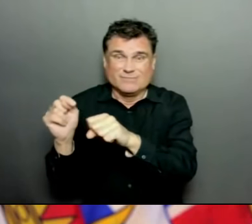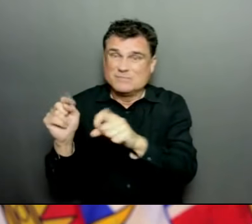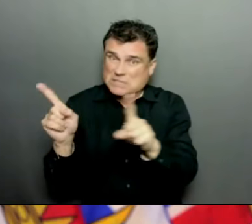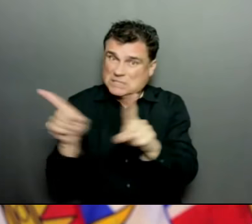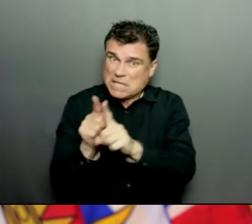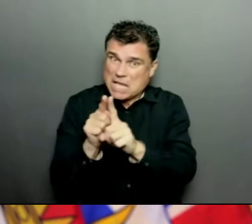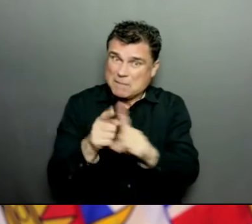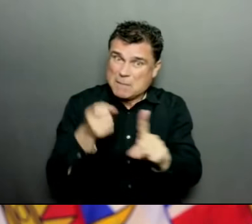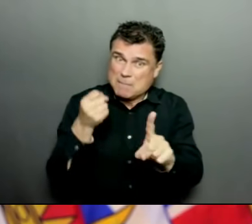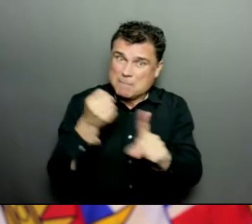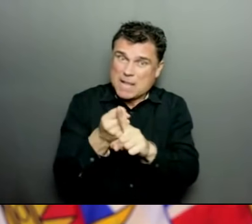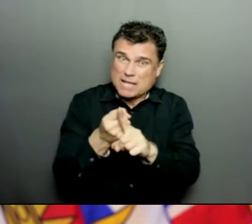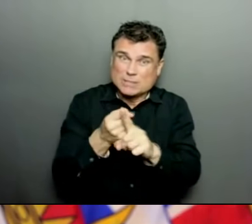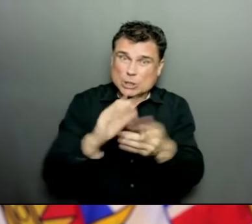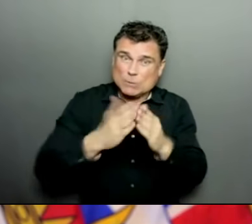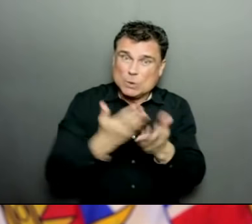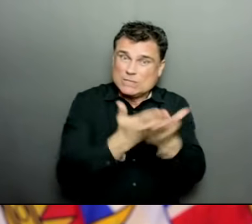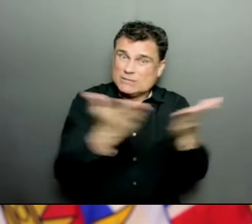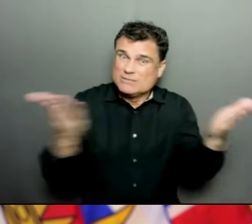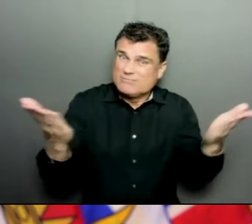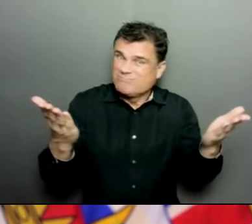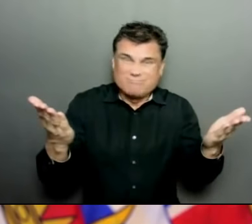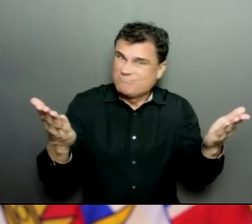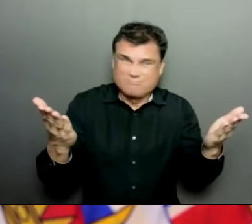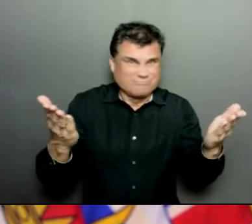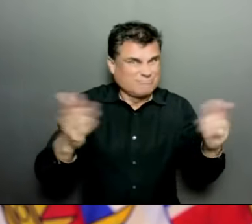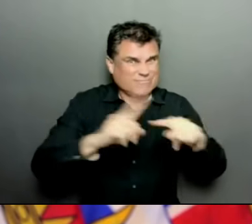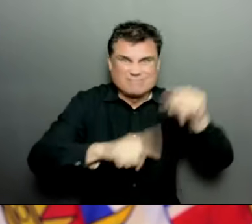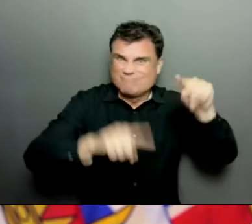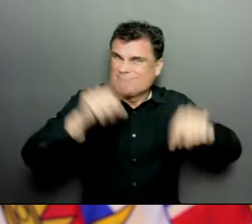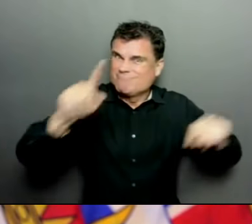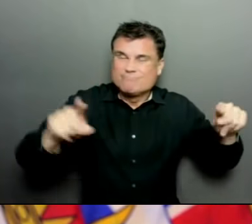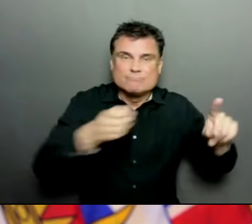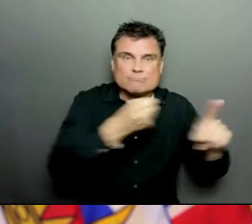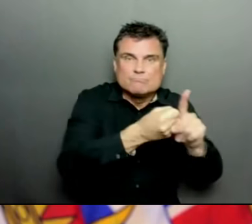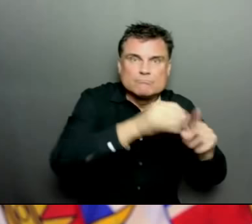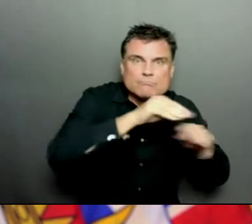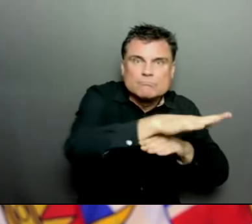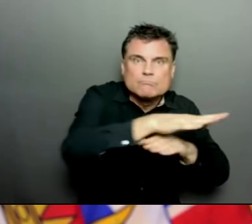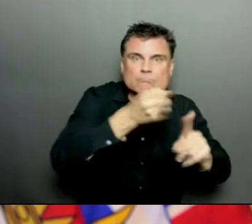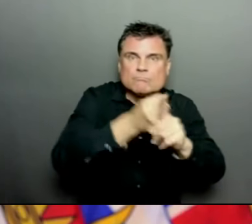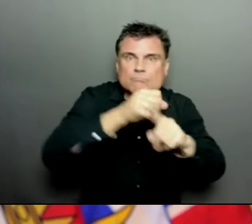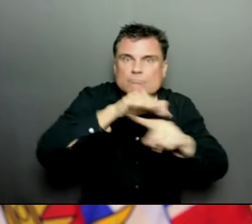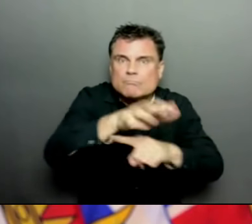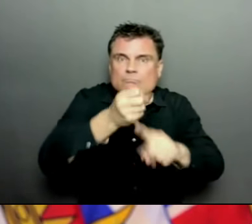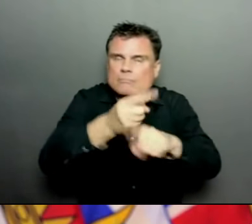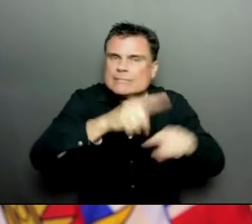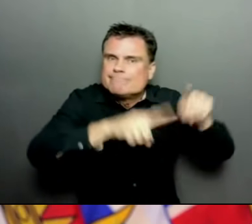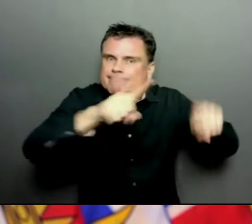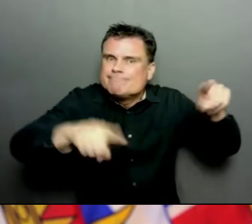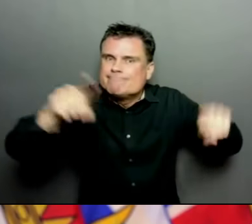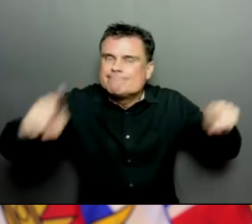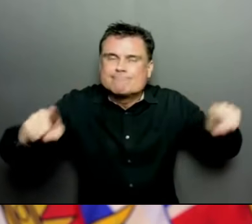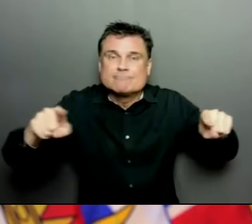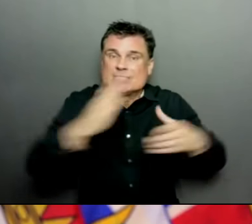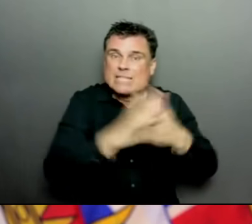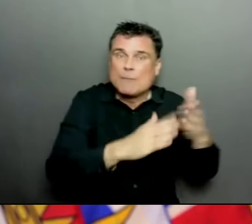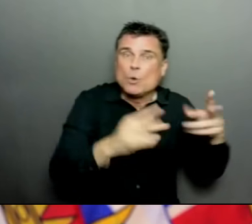vaccine so they can protect themselves and their families as soon as possible. So we absolutely